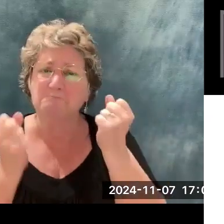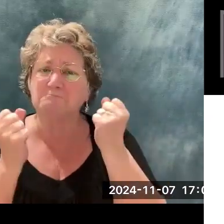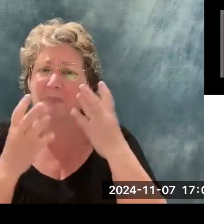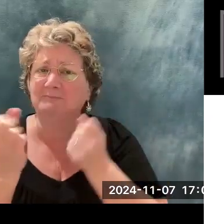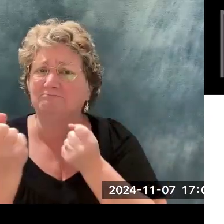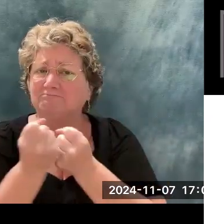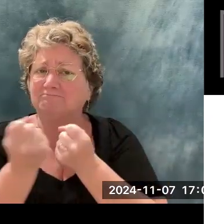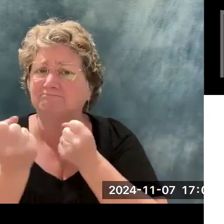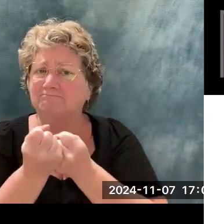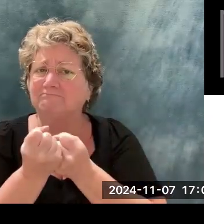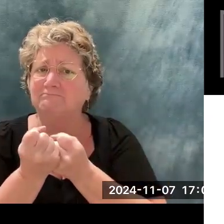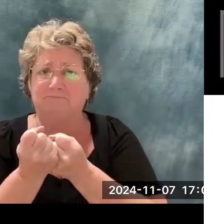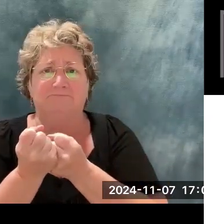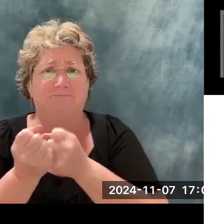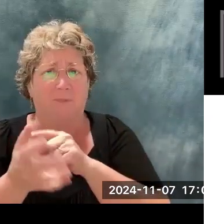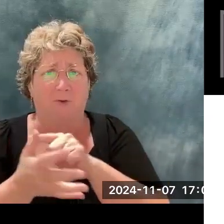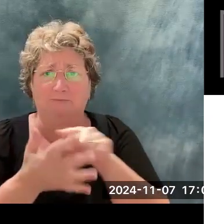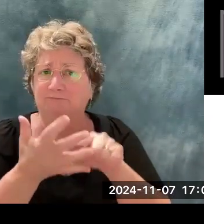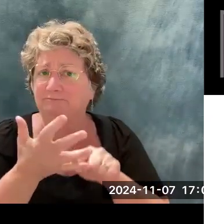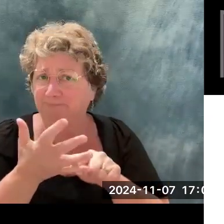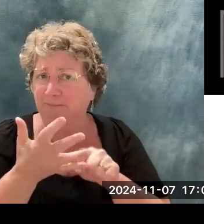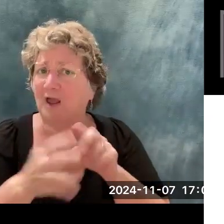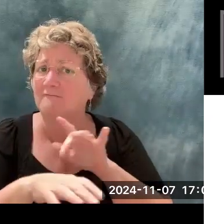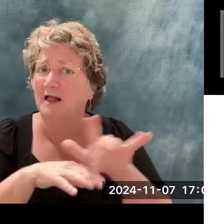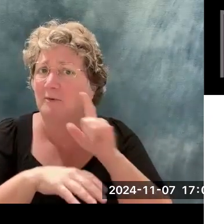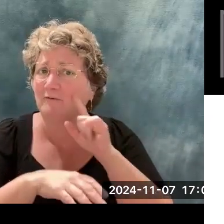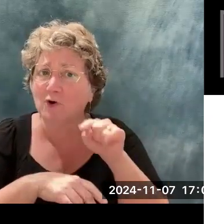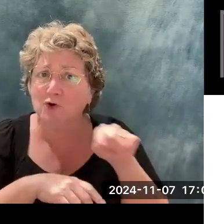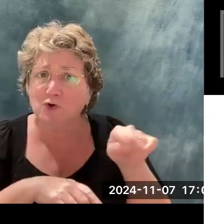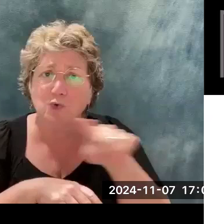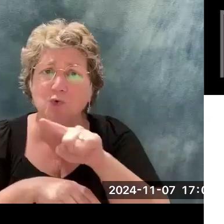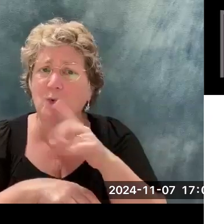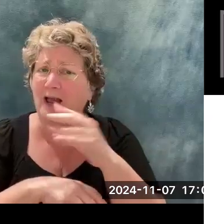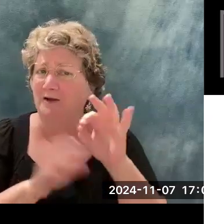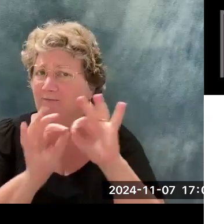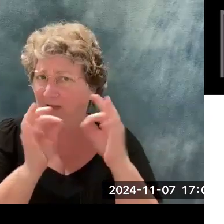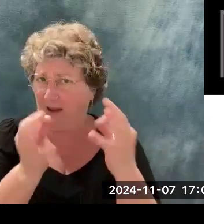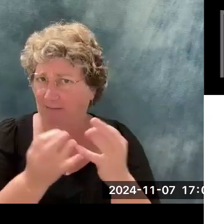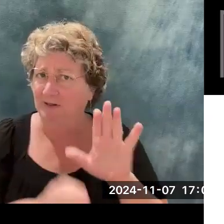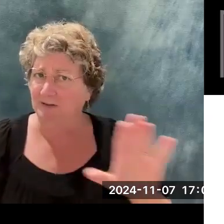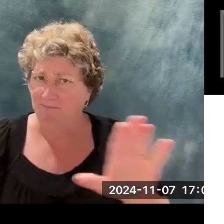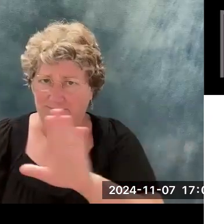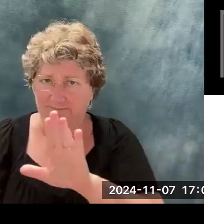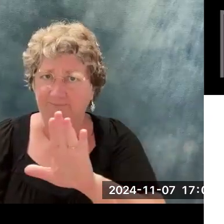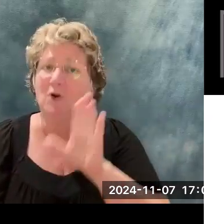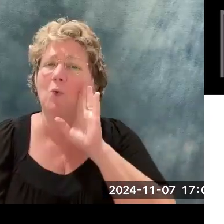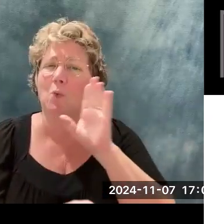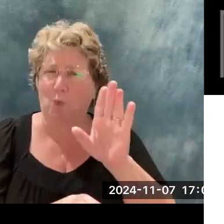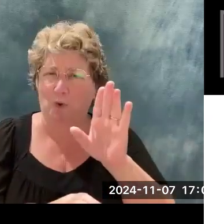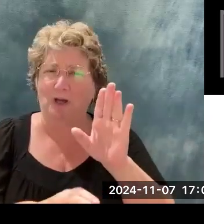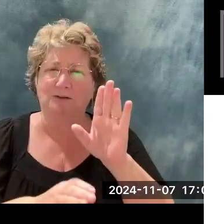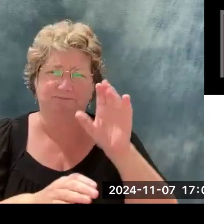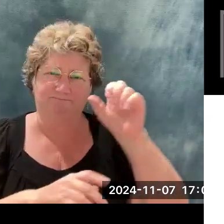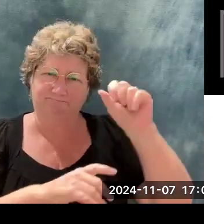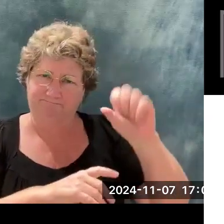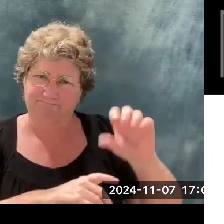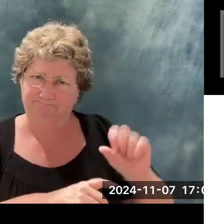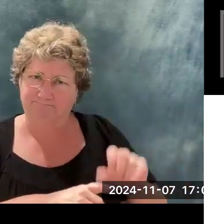team will go through all of those tonight. We just want to make sure that, you know, given what's happened over the last year with